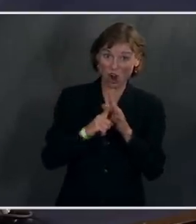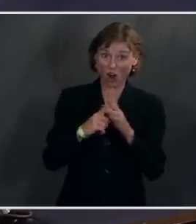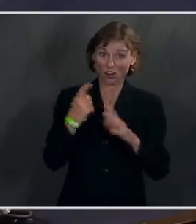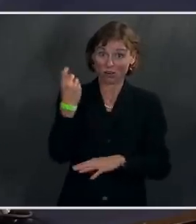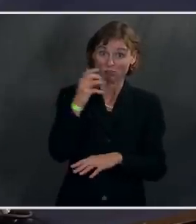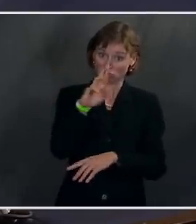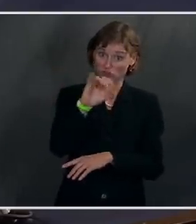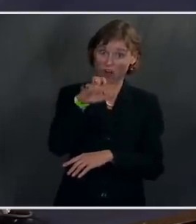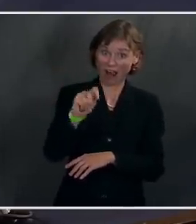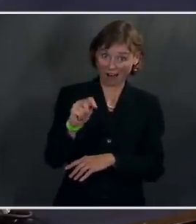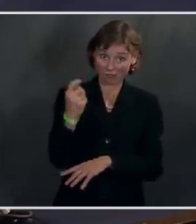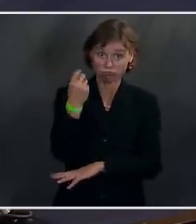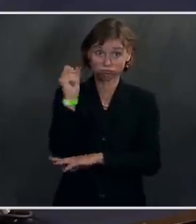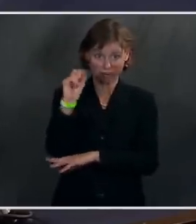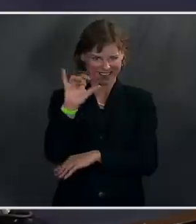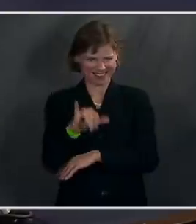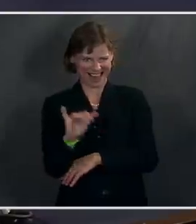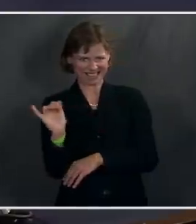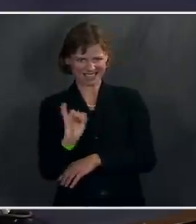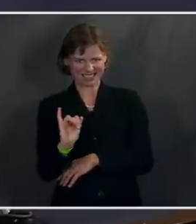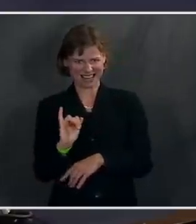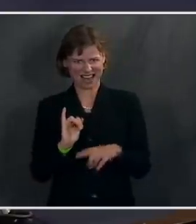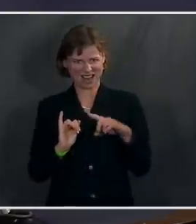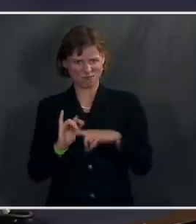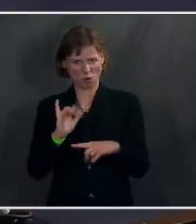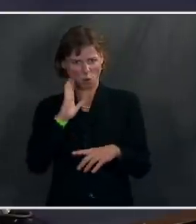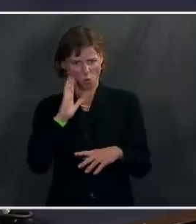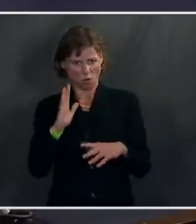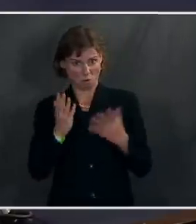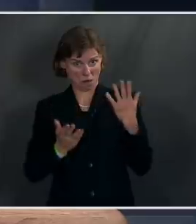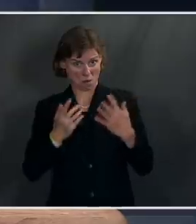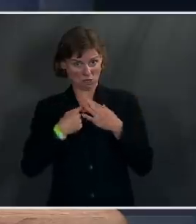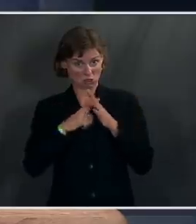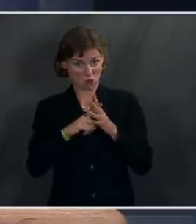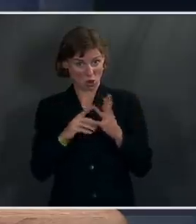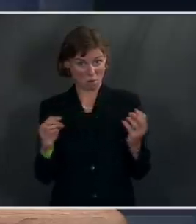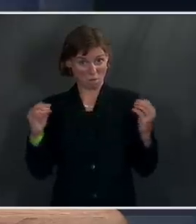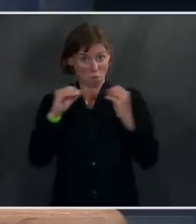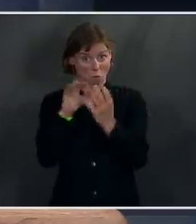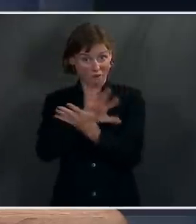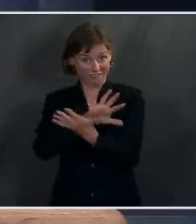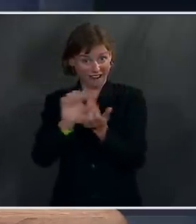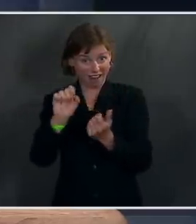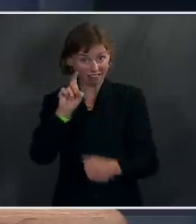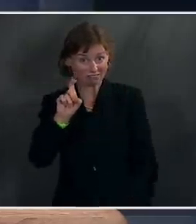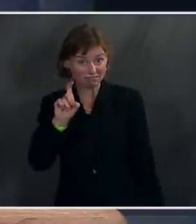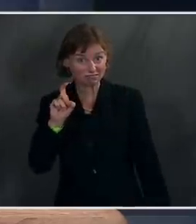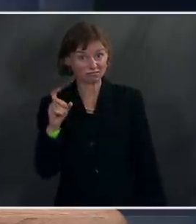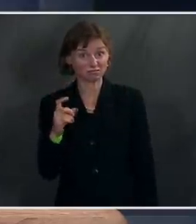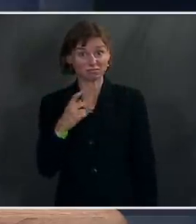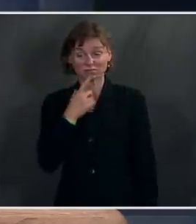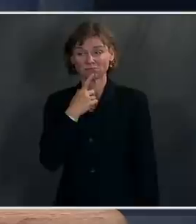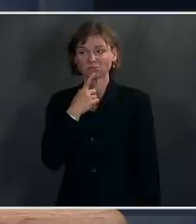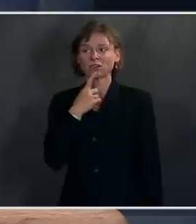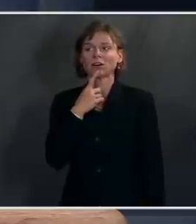defense could incite further violence? Ms. Psaki: Well, certainly watching reactions in the country,